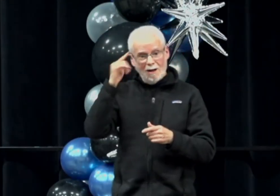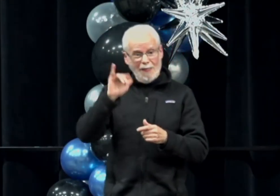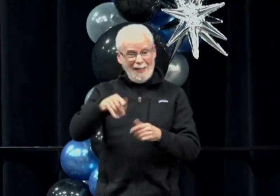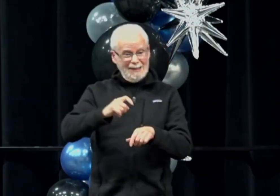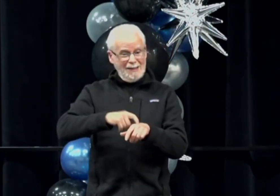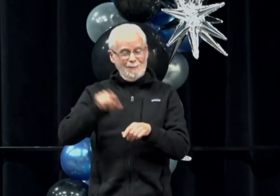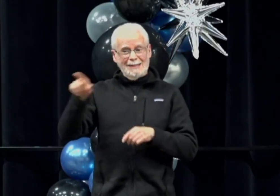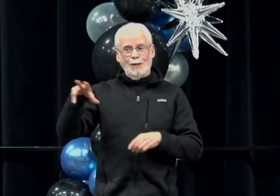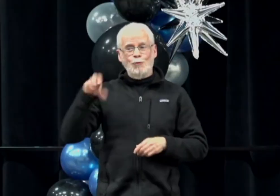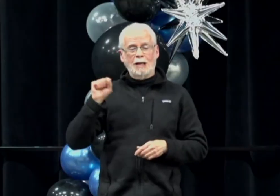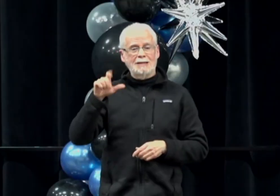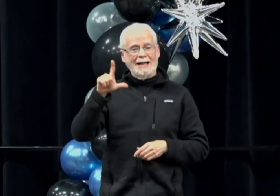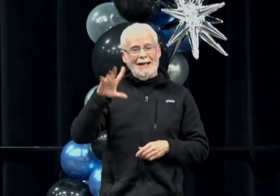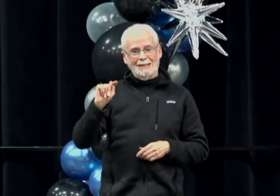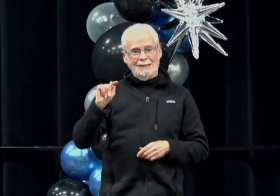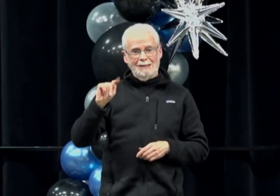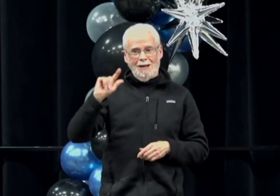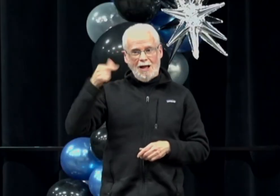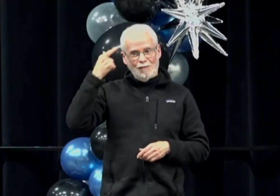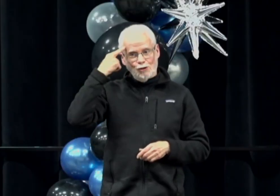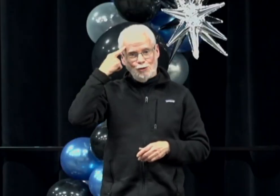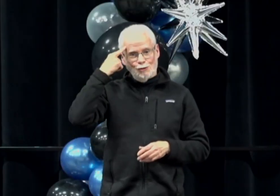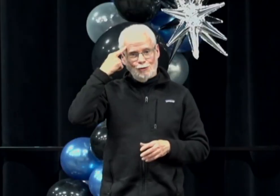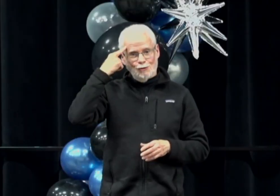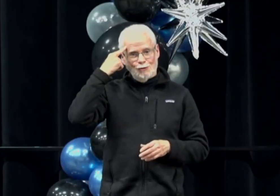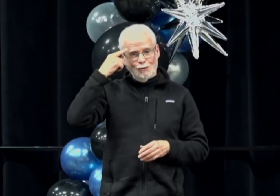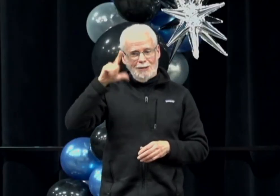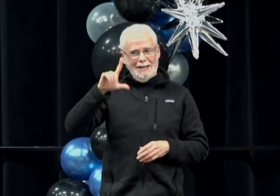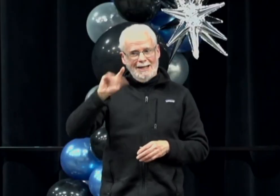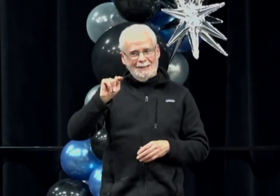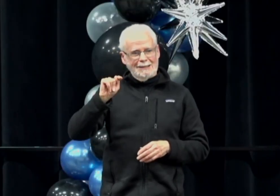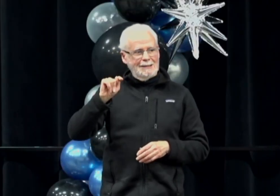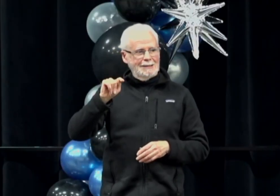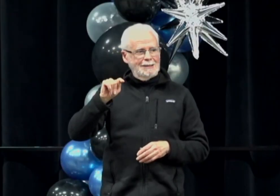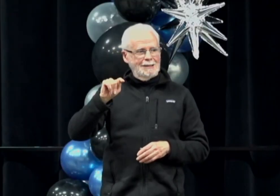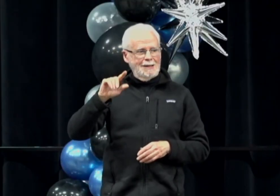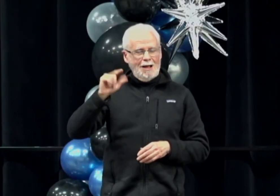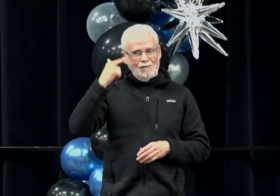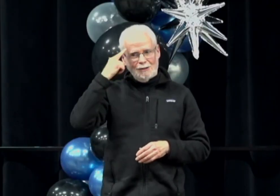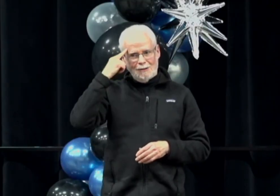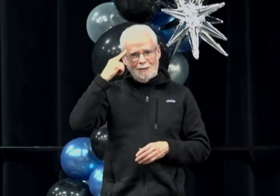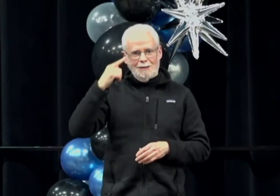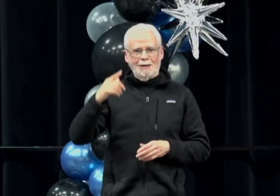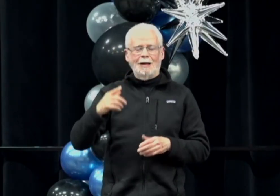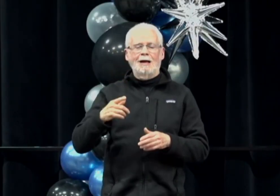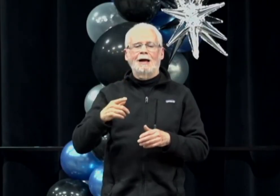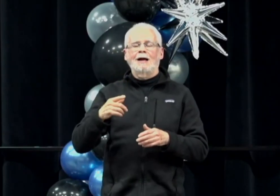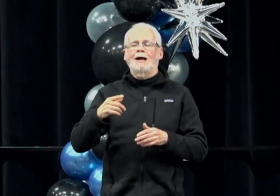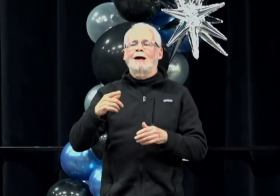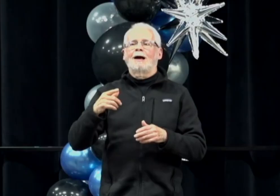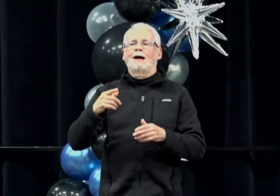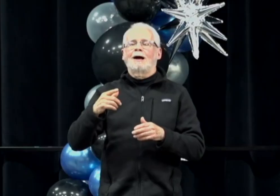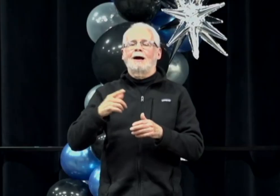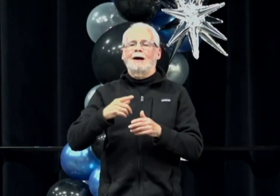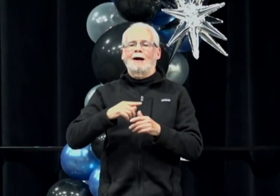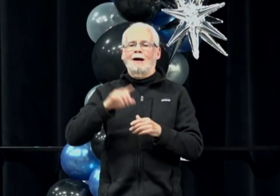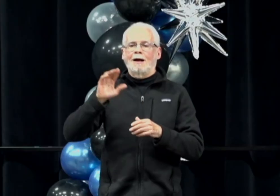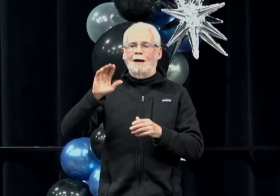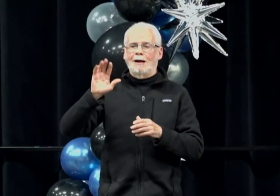was very surprised and embarrassed by that. At that time, talking about the Governor, he was